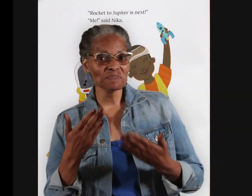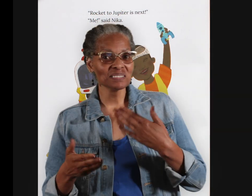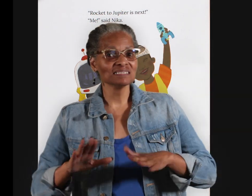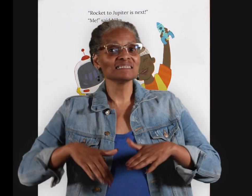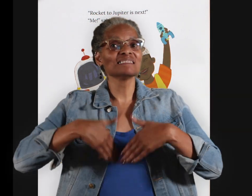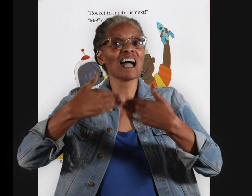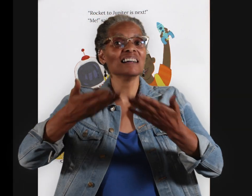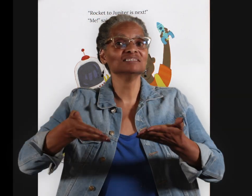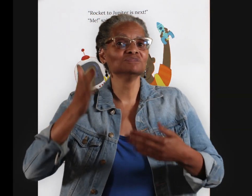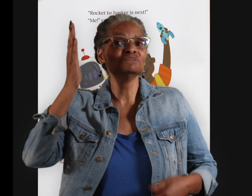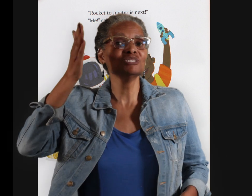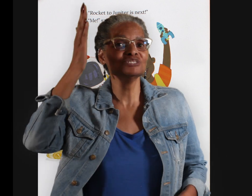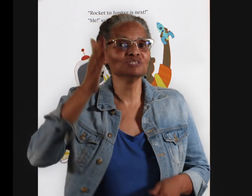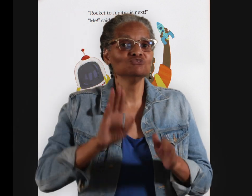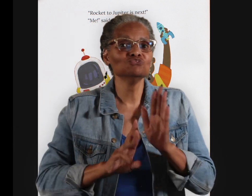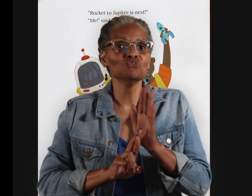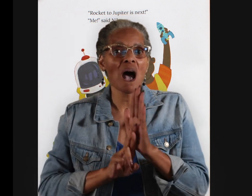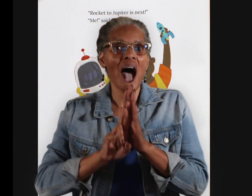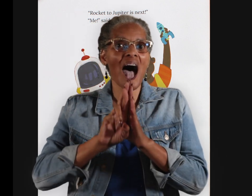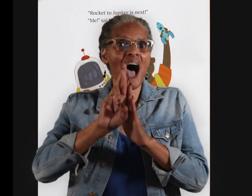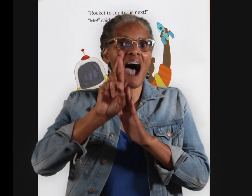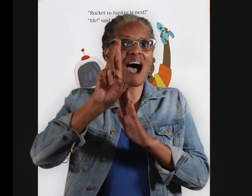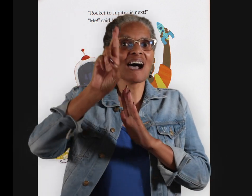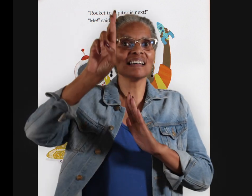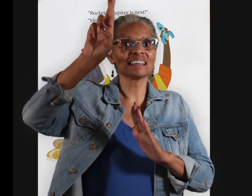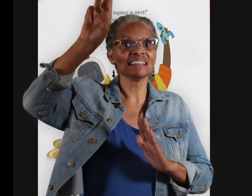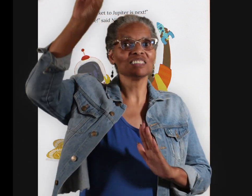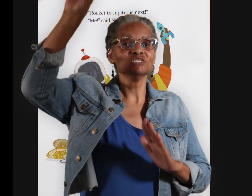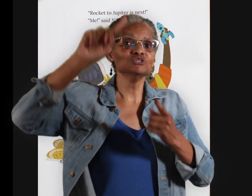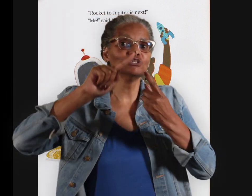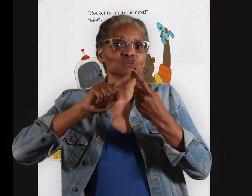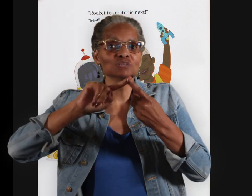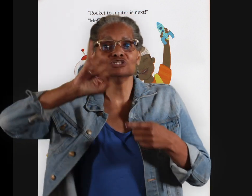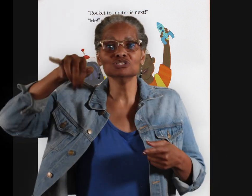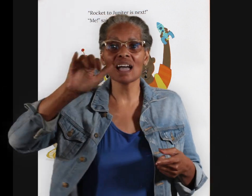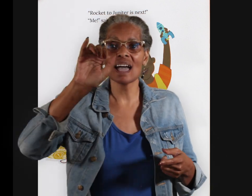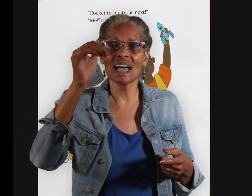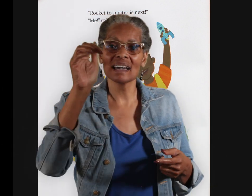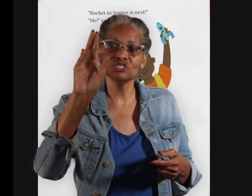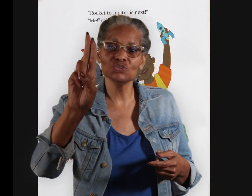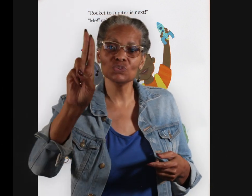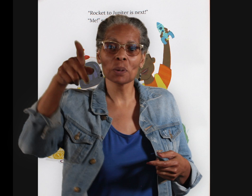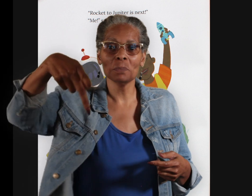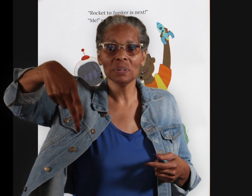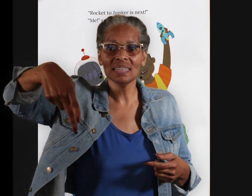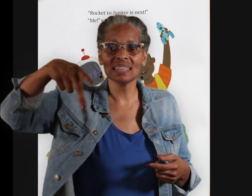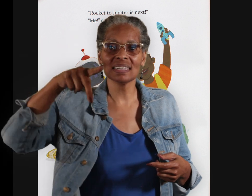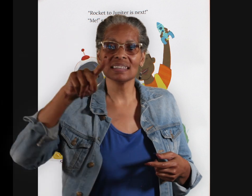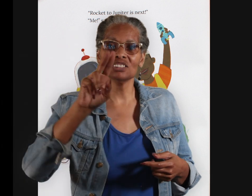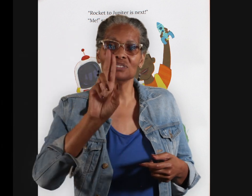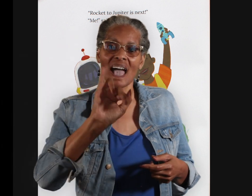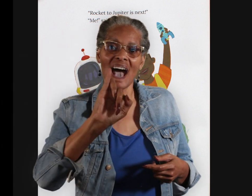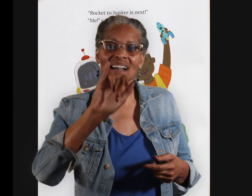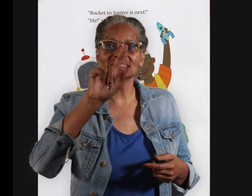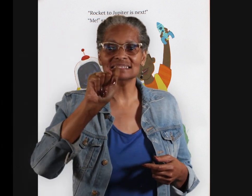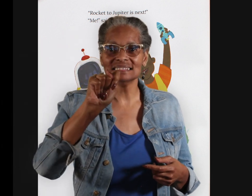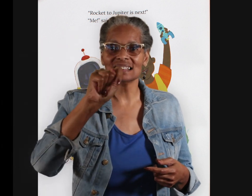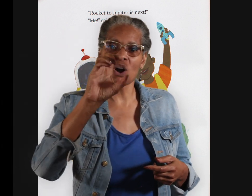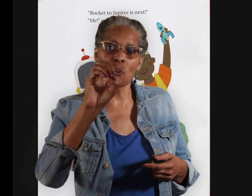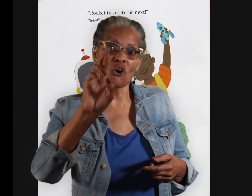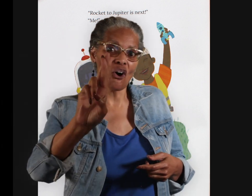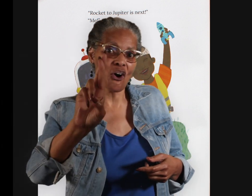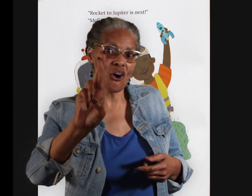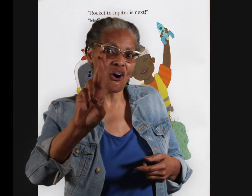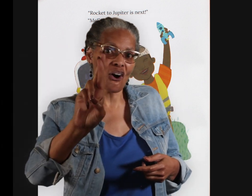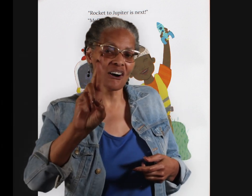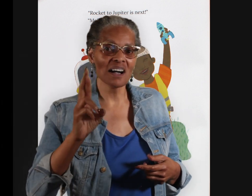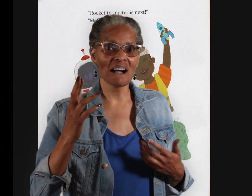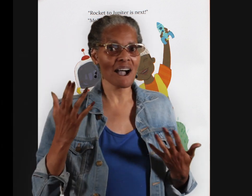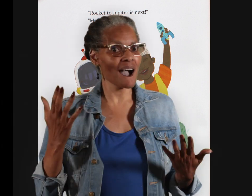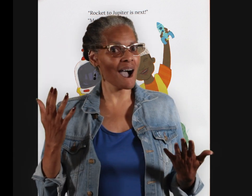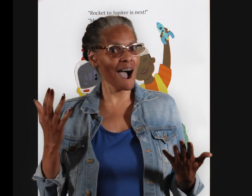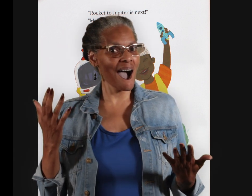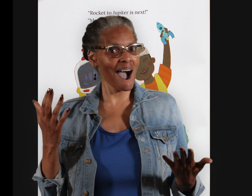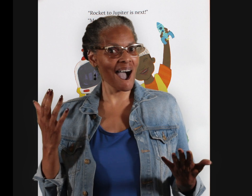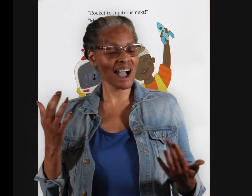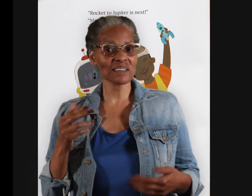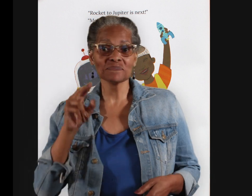"Rocket to Jupiter is next!"